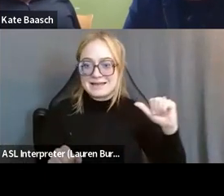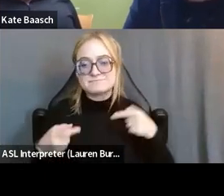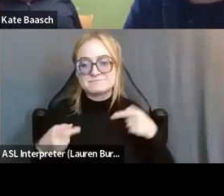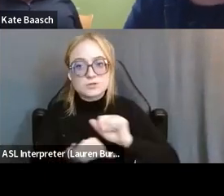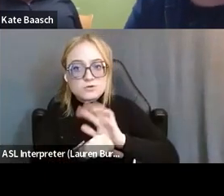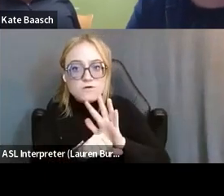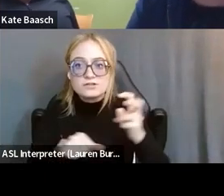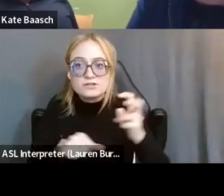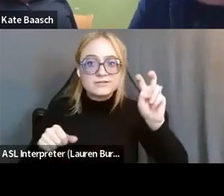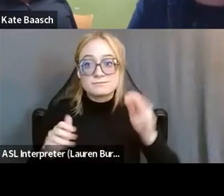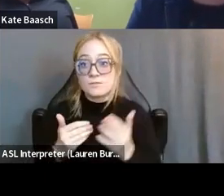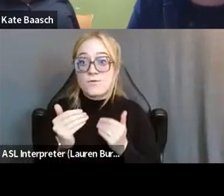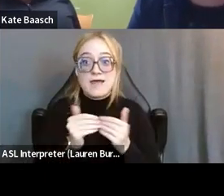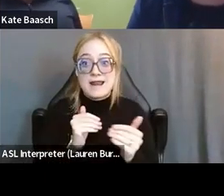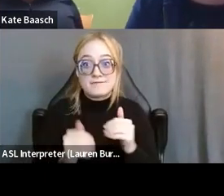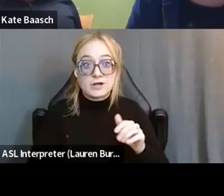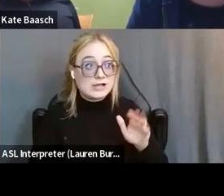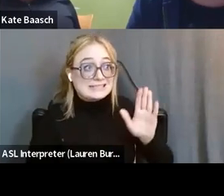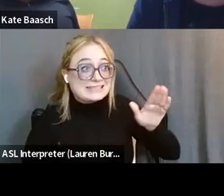we put the bat signal up and there you were in your Batman,